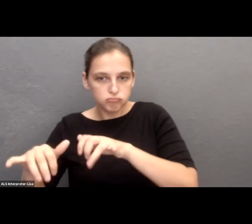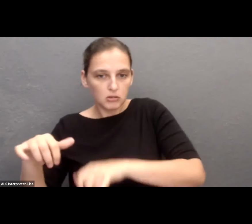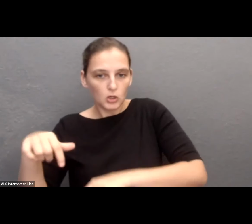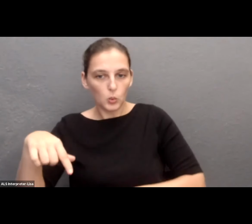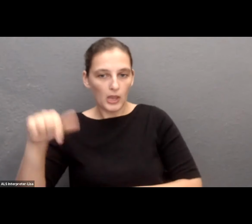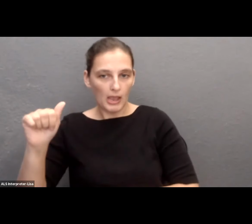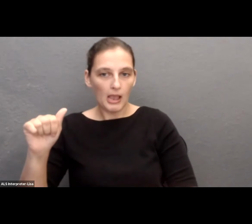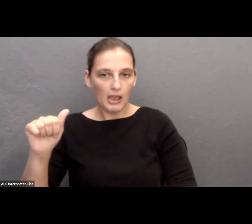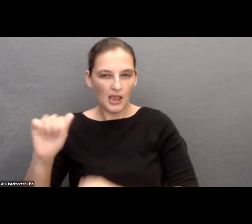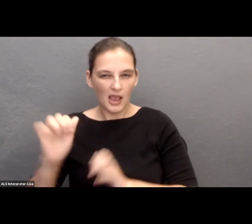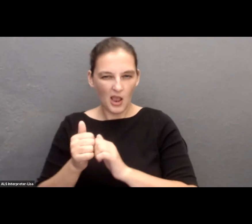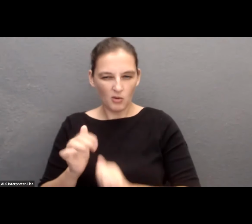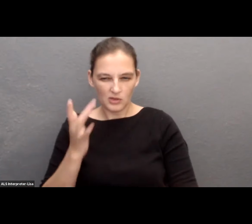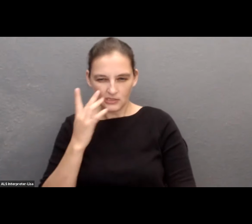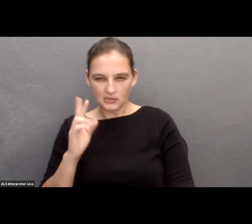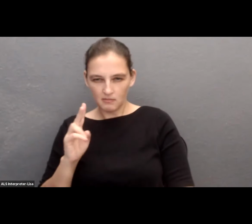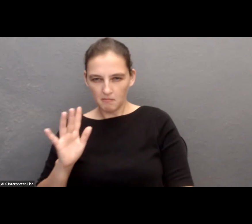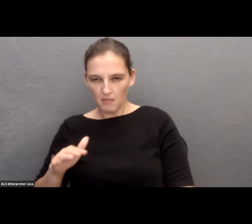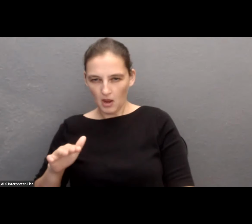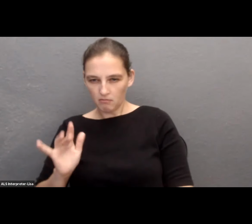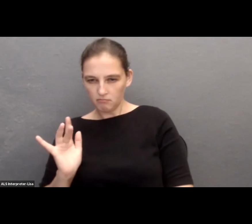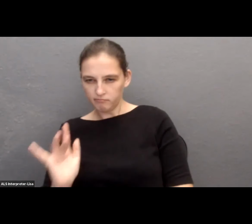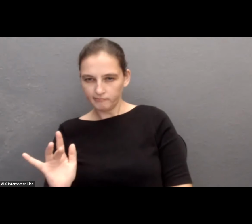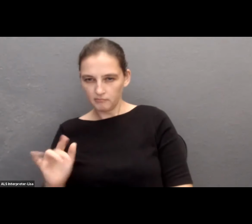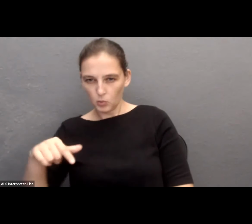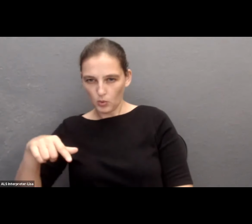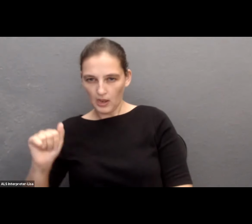just by clicking on the button that's available there.